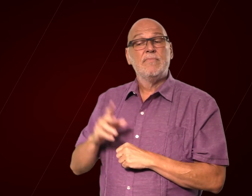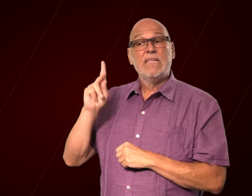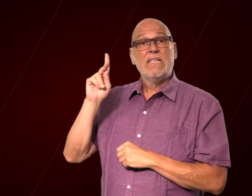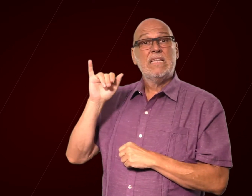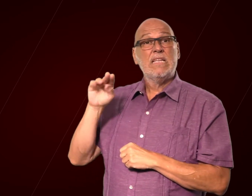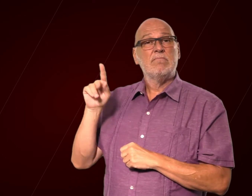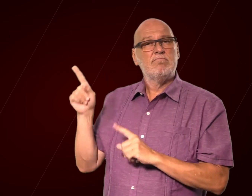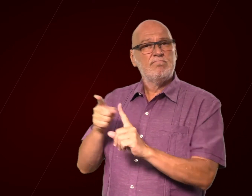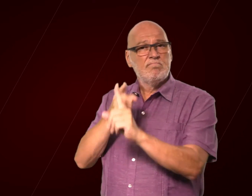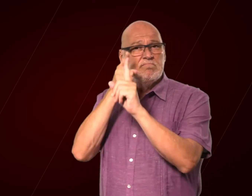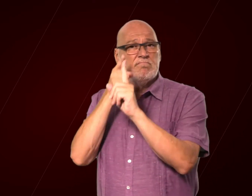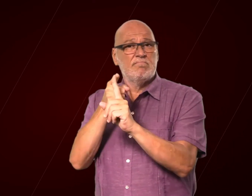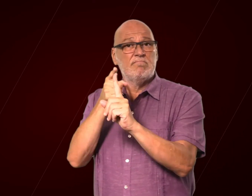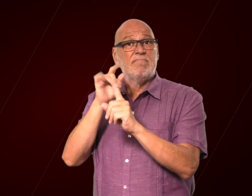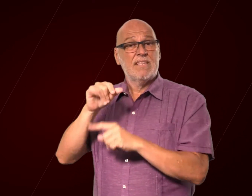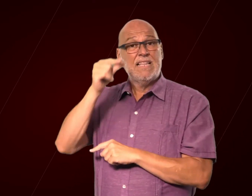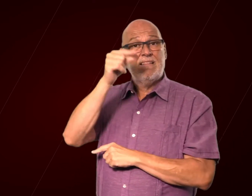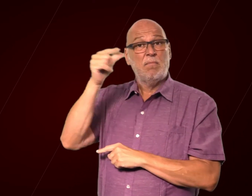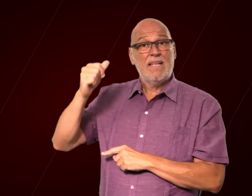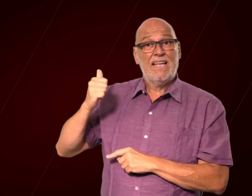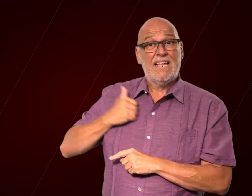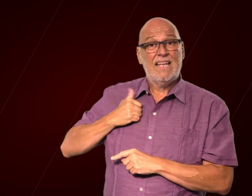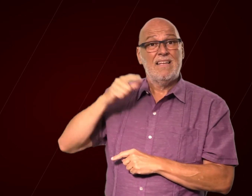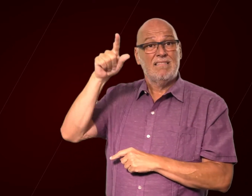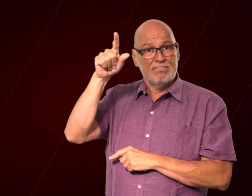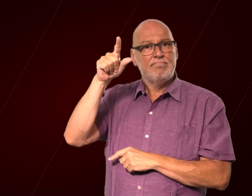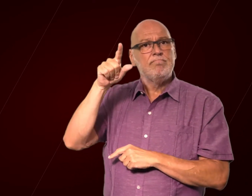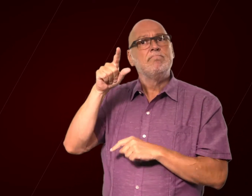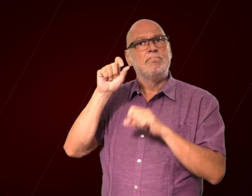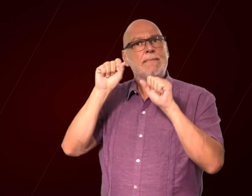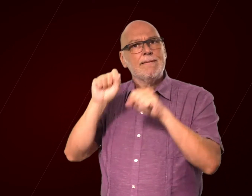Kim pointed out the Canadian government was able